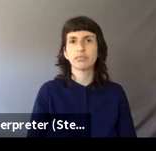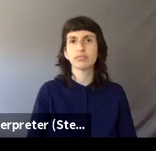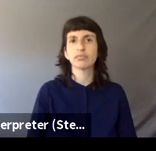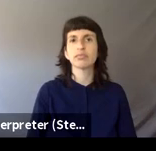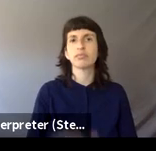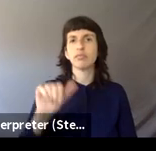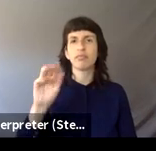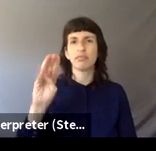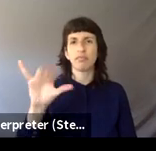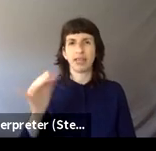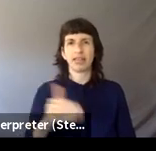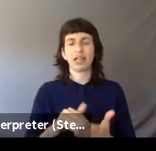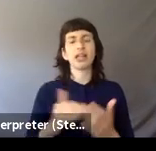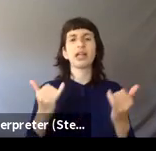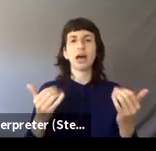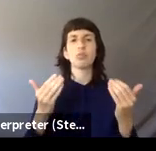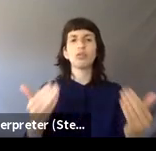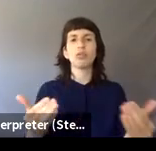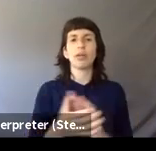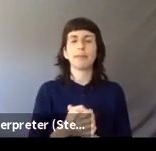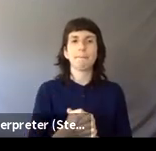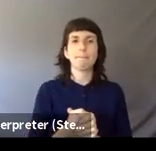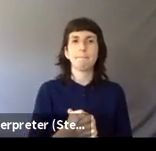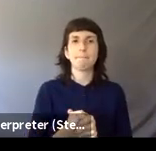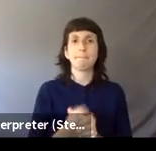So none of this will be here until you create the notebook for whatever team you're looking at.